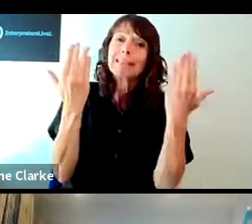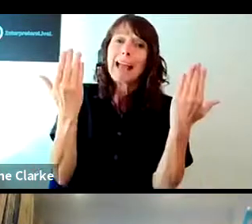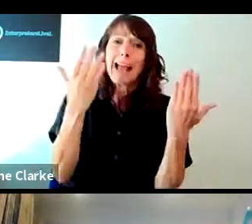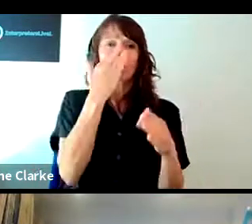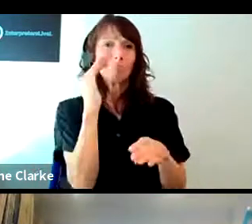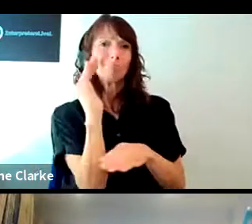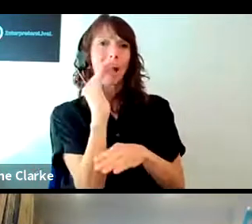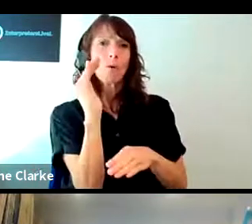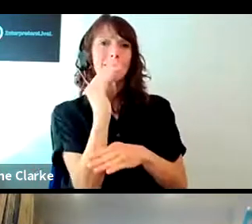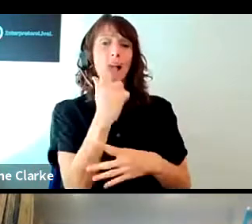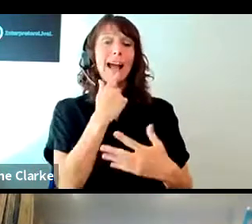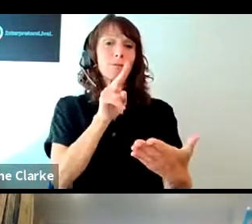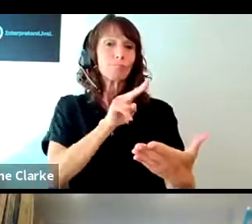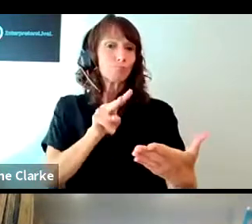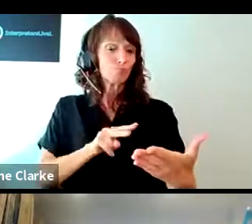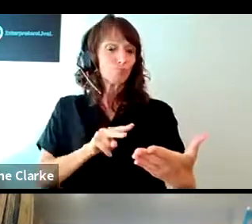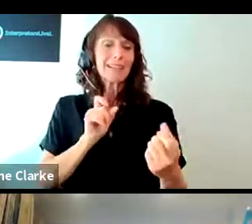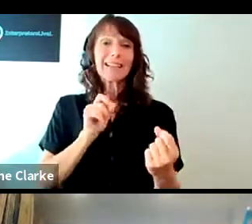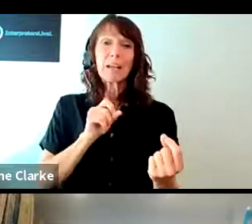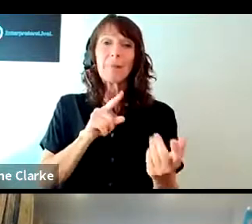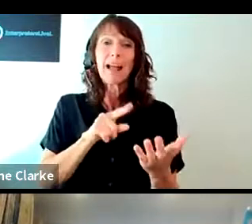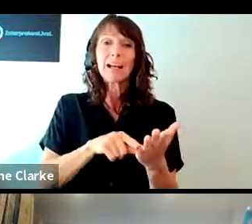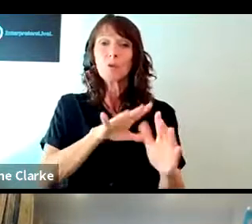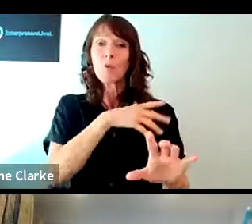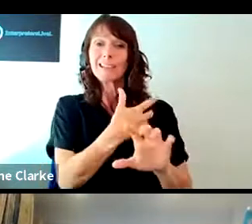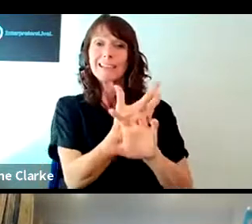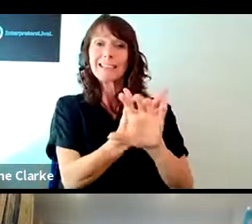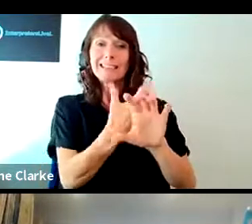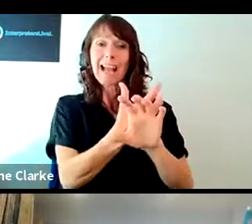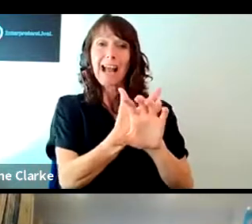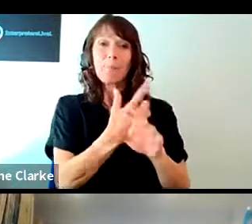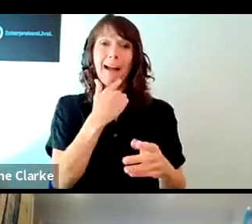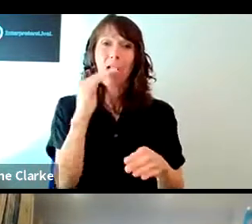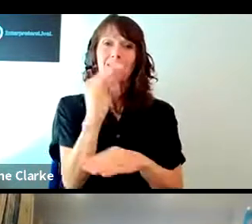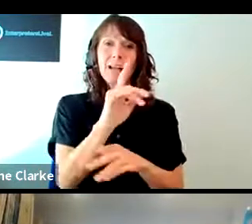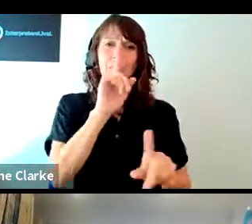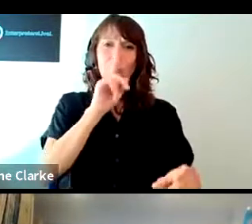your emails and engage on Skype outside. But you can't see the screen because there's not